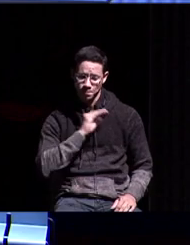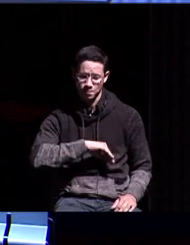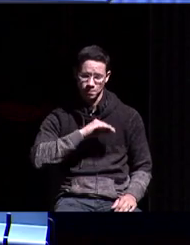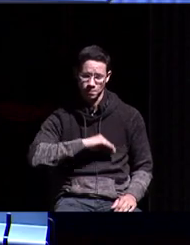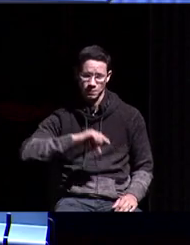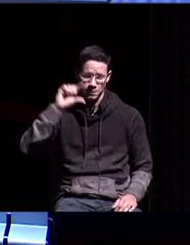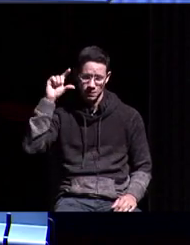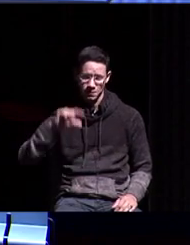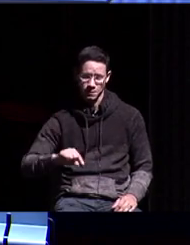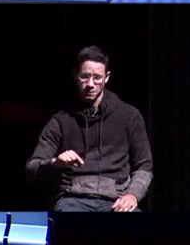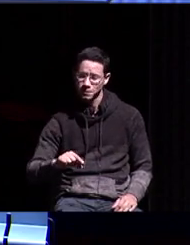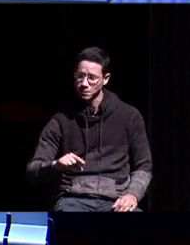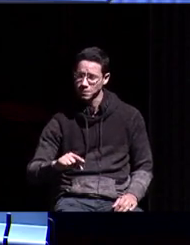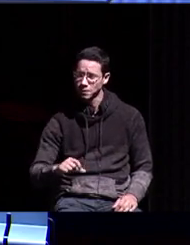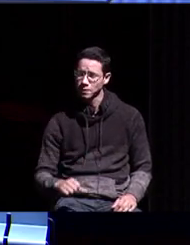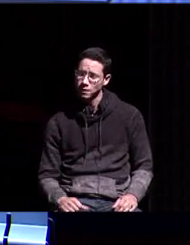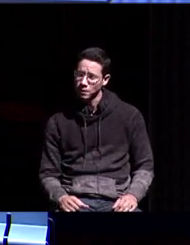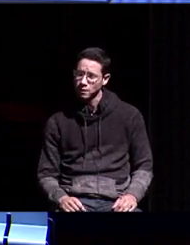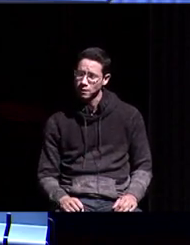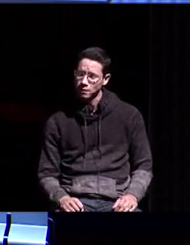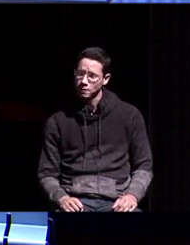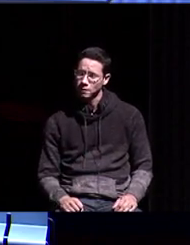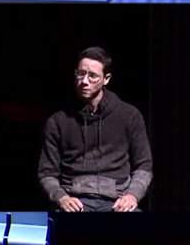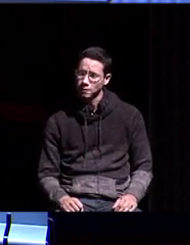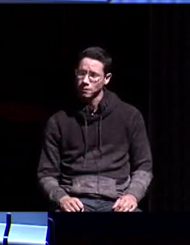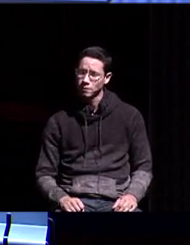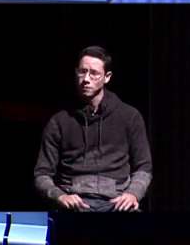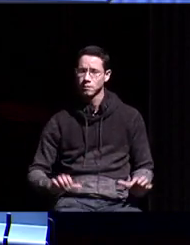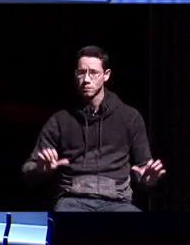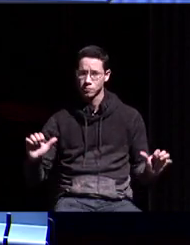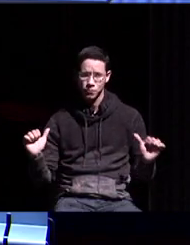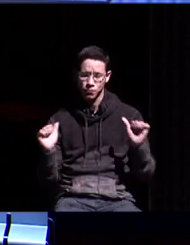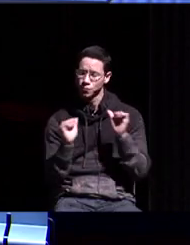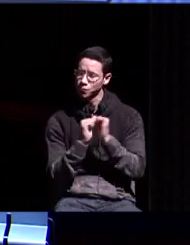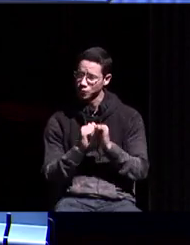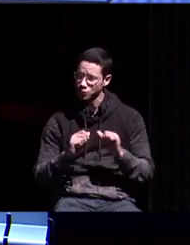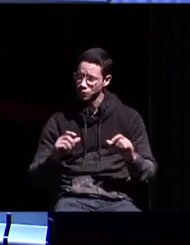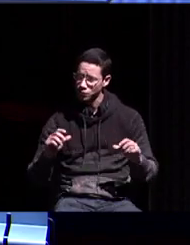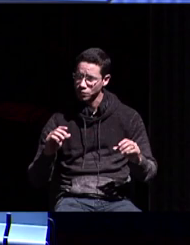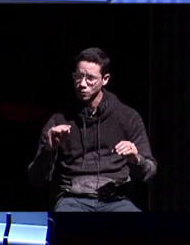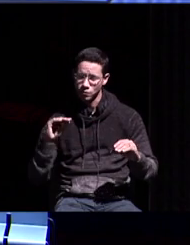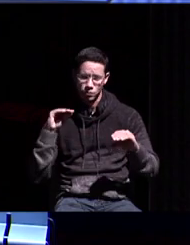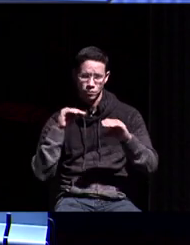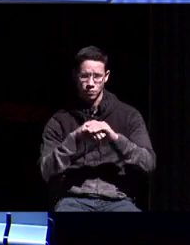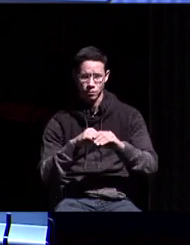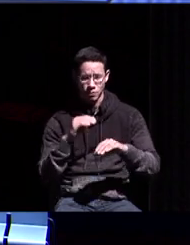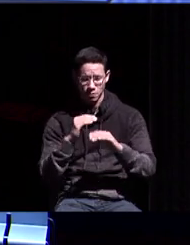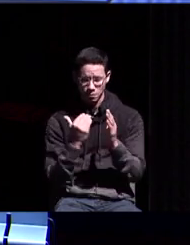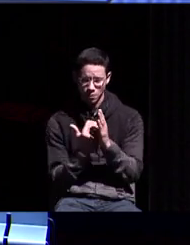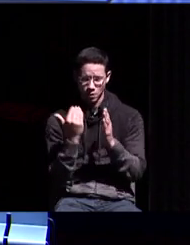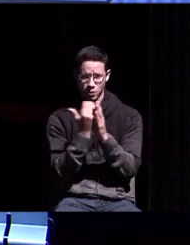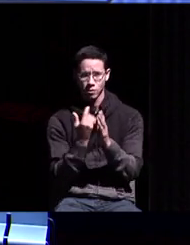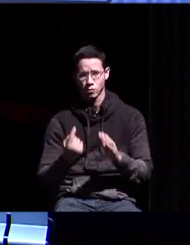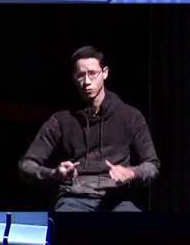workers usually have another job additionally to their jobs in tourism.